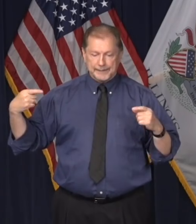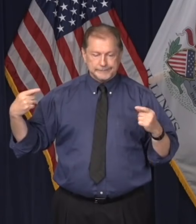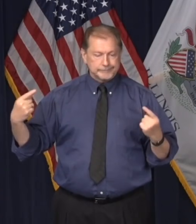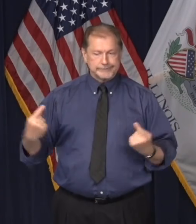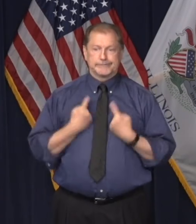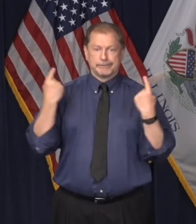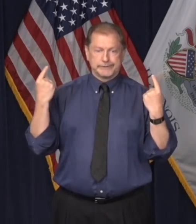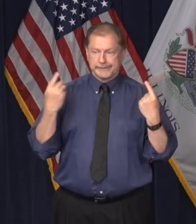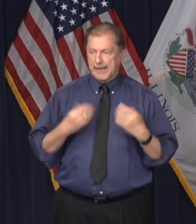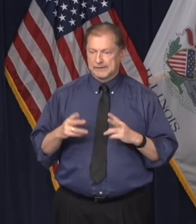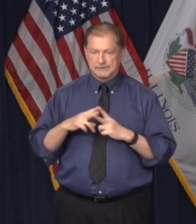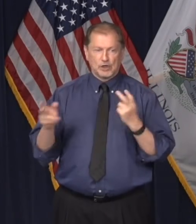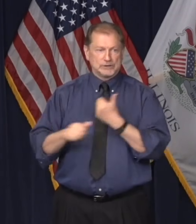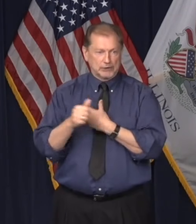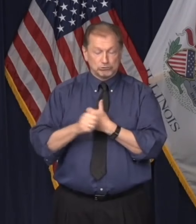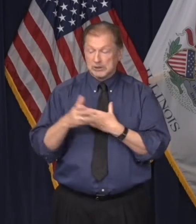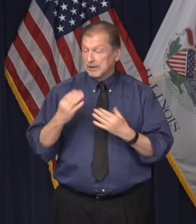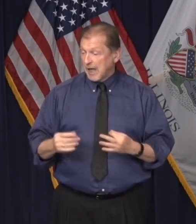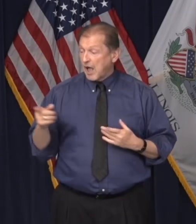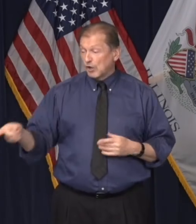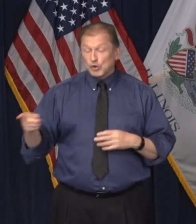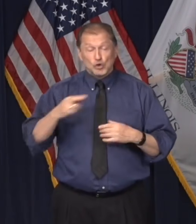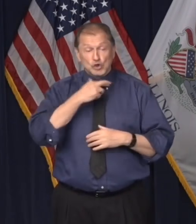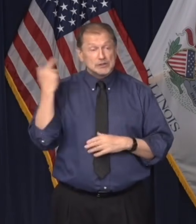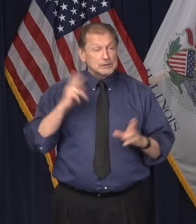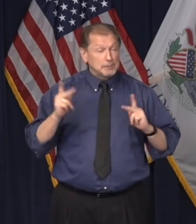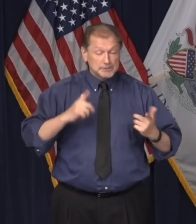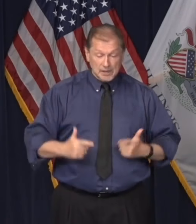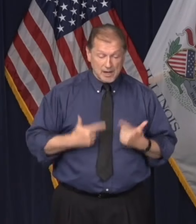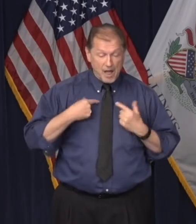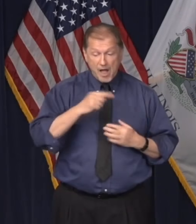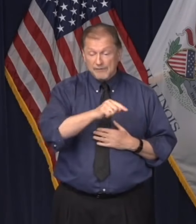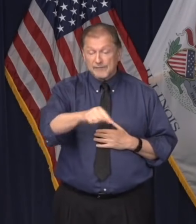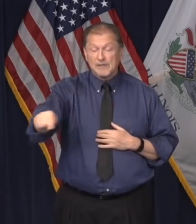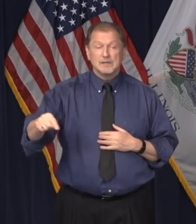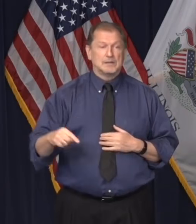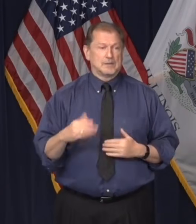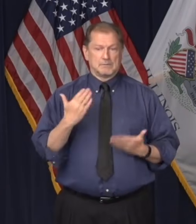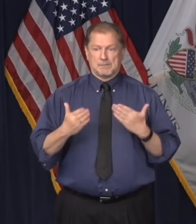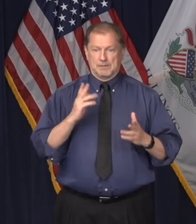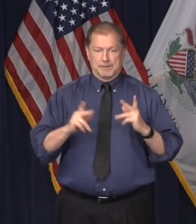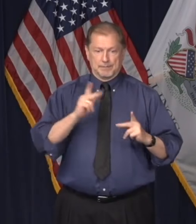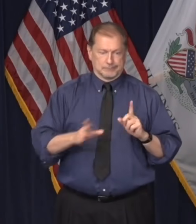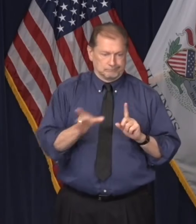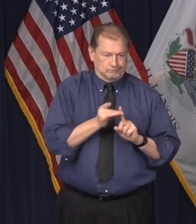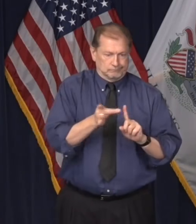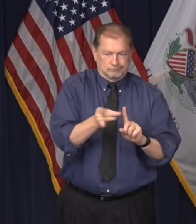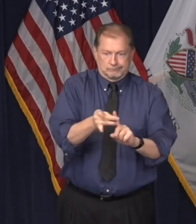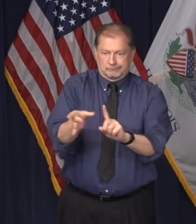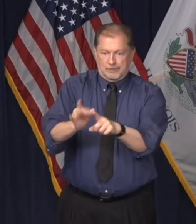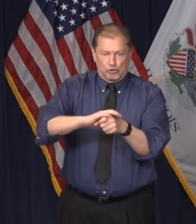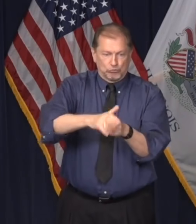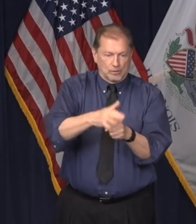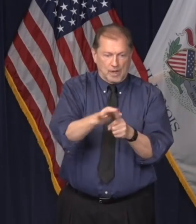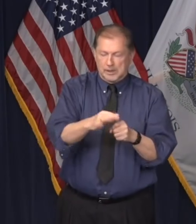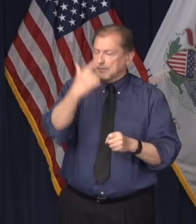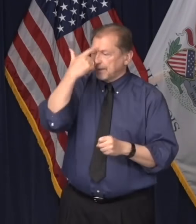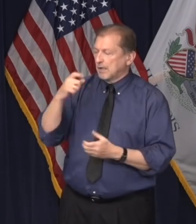I MEAN IT'S -- FRANKLY, IT'S INSULTING, IT'S DANGEROUS AND PEOPLE'S SAFETY AND HEALTH HOW NOW BEEN PUT AT RISK. THERE MAY BE PEOPLE WHO CONTRACT